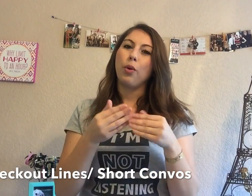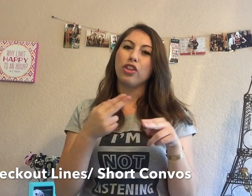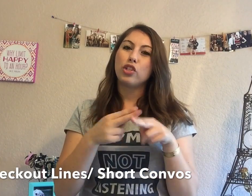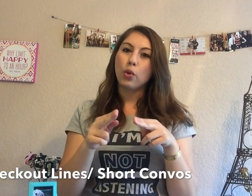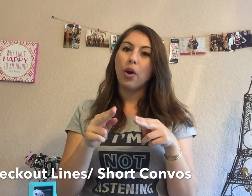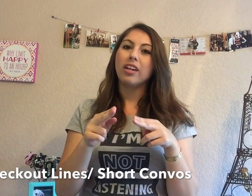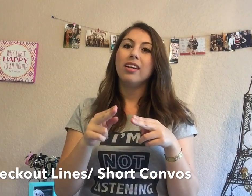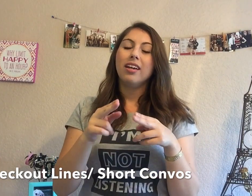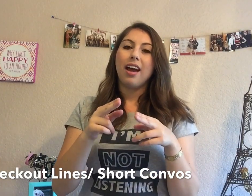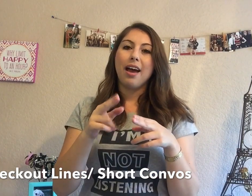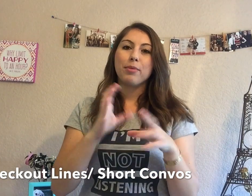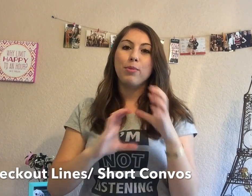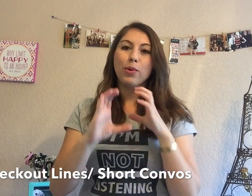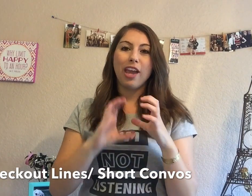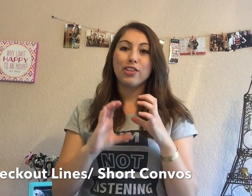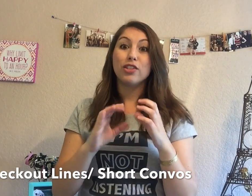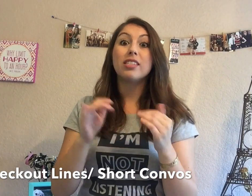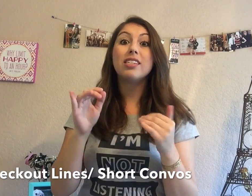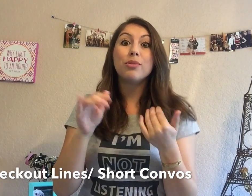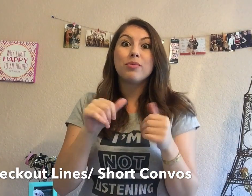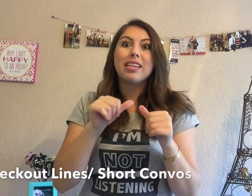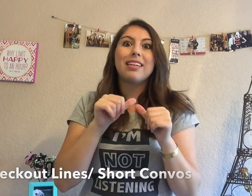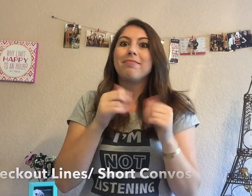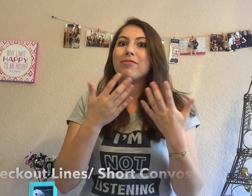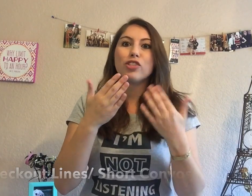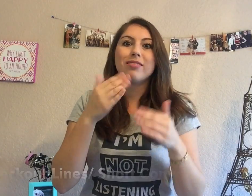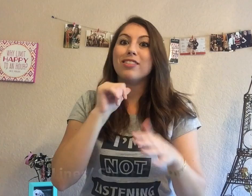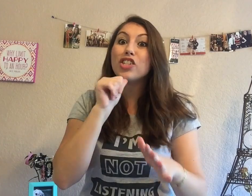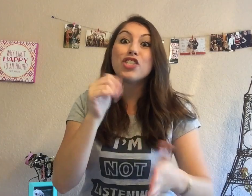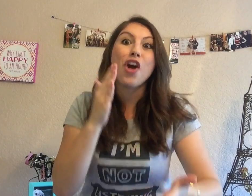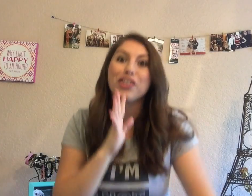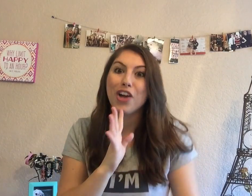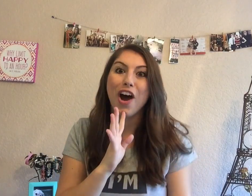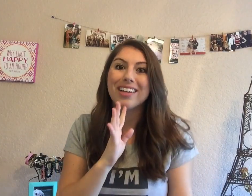with short communications to just just not talk